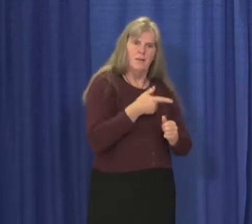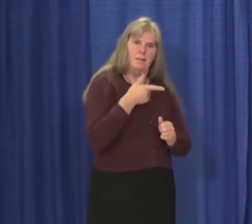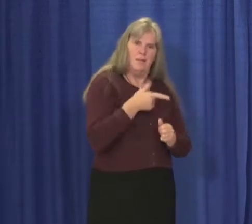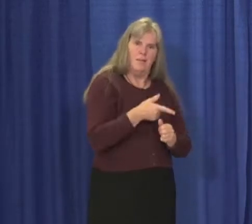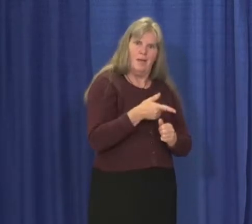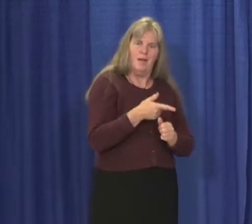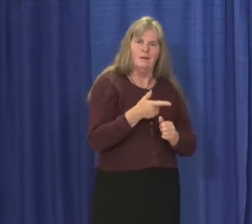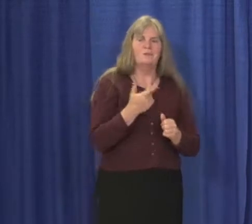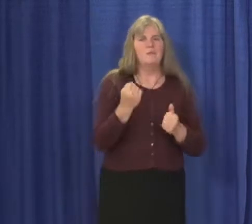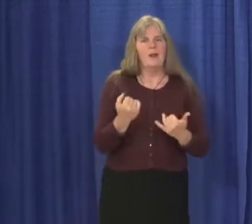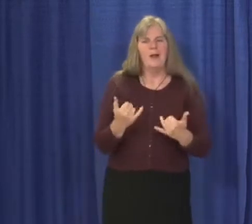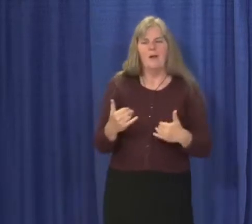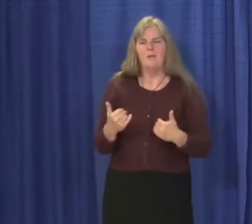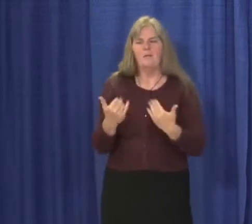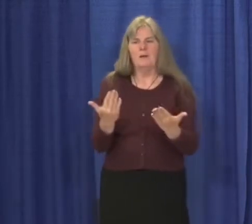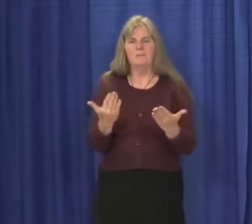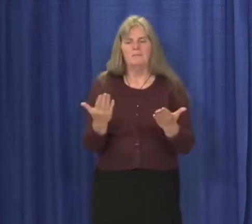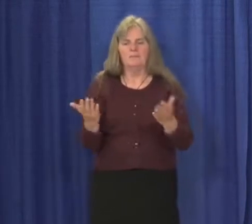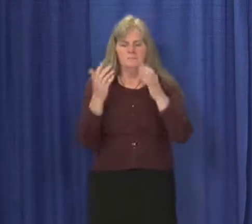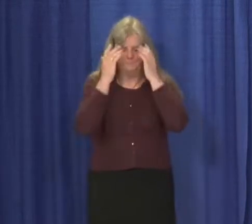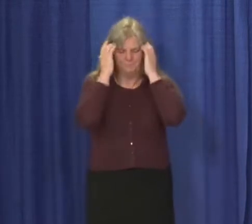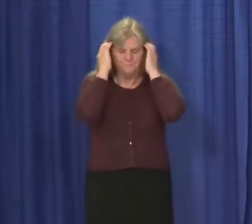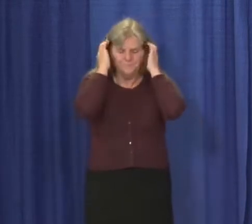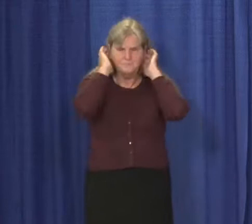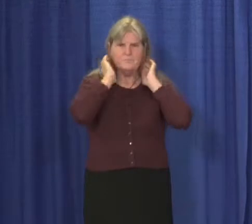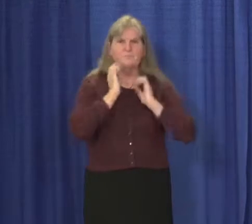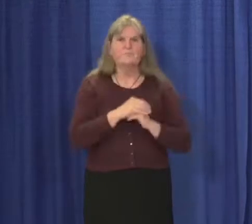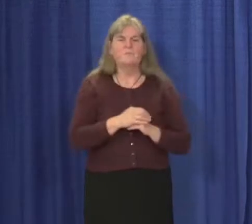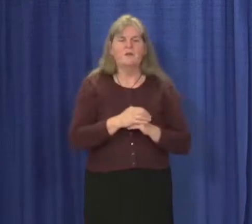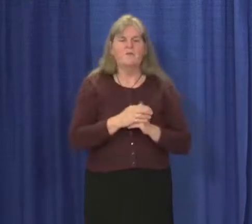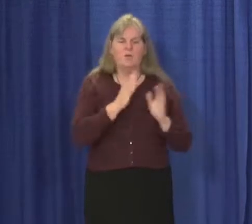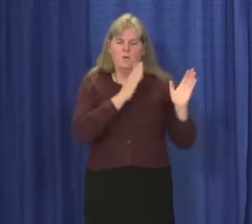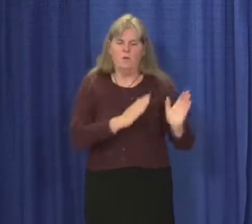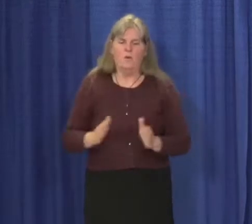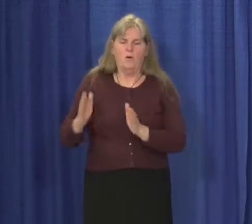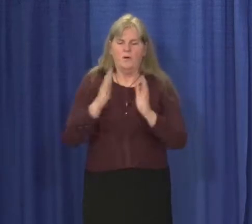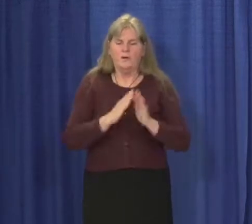following recommendation. For organize gatherings I